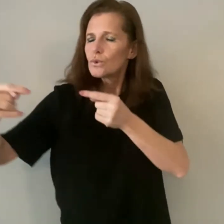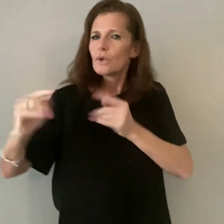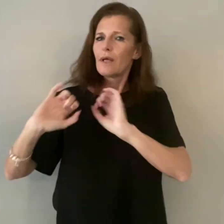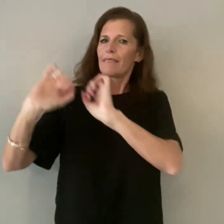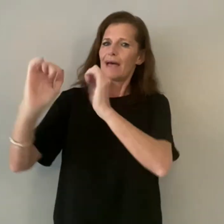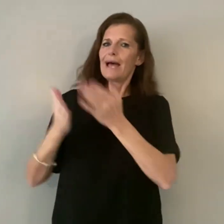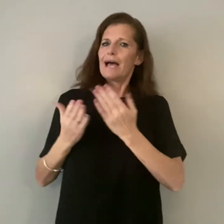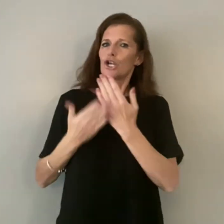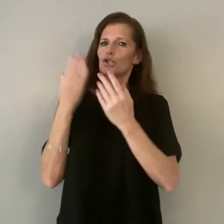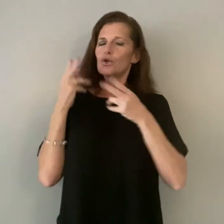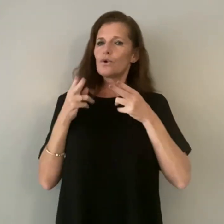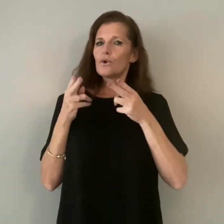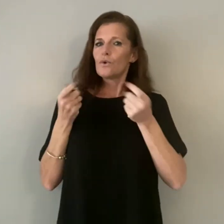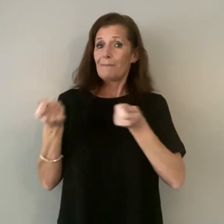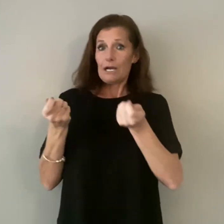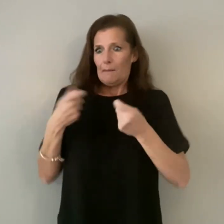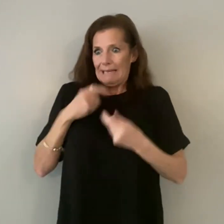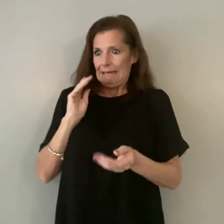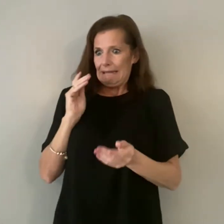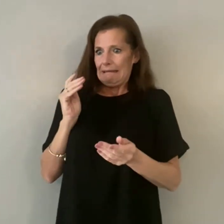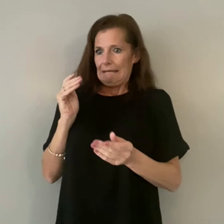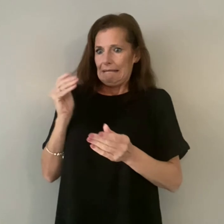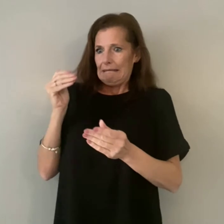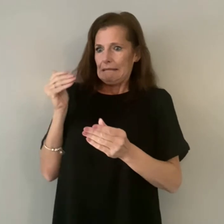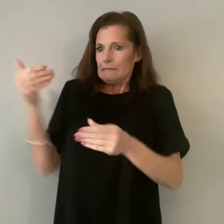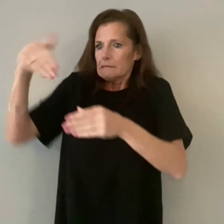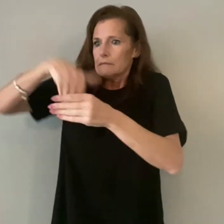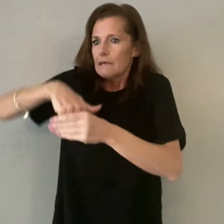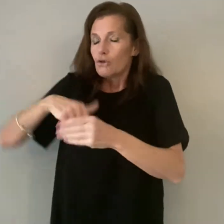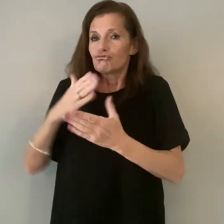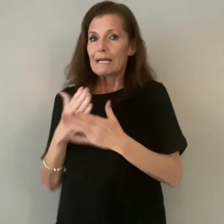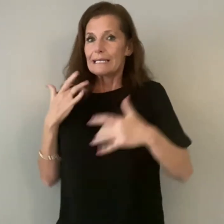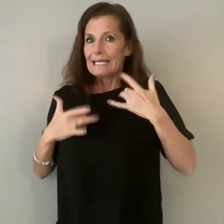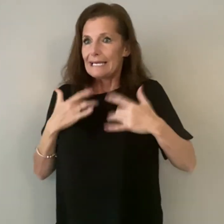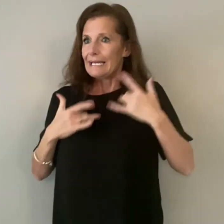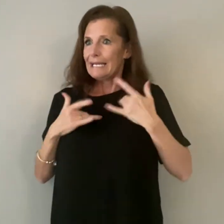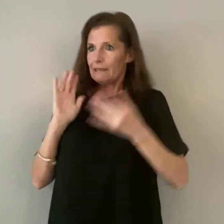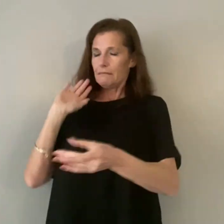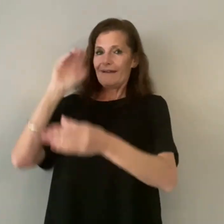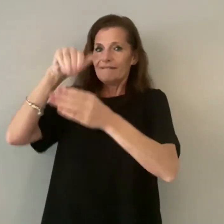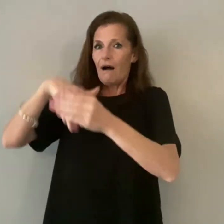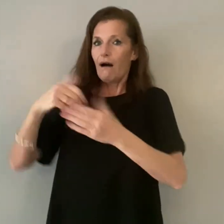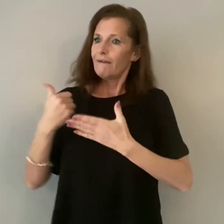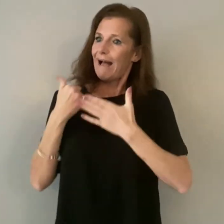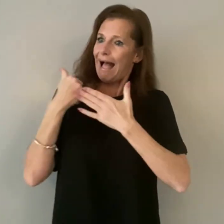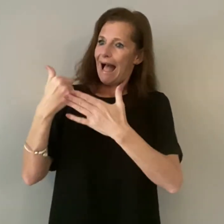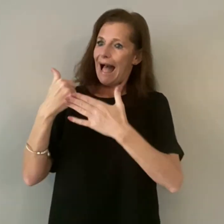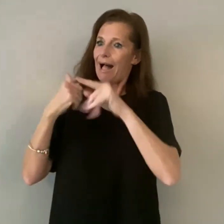And that's just a world that I had never explored. And I was very excited to be involved in helping,